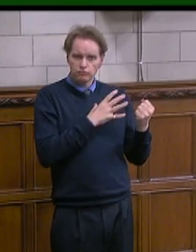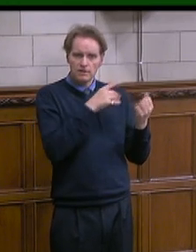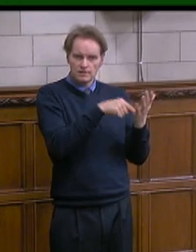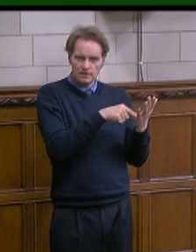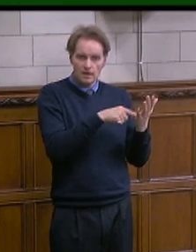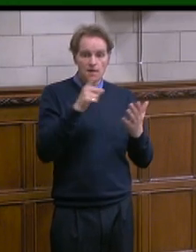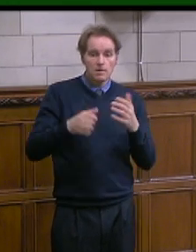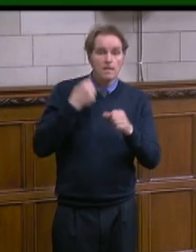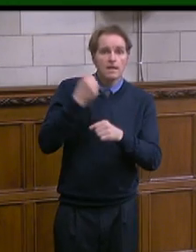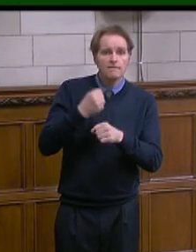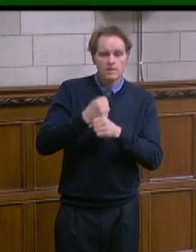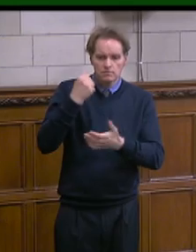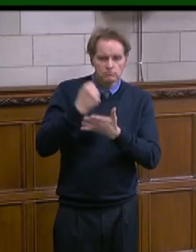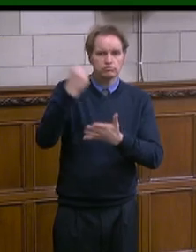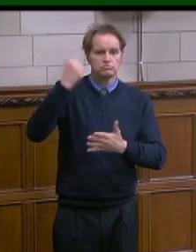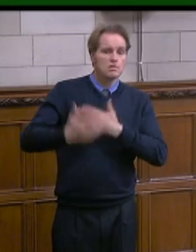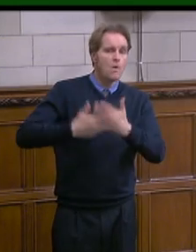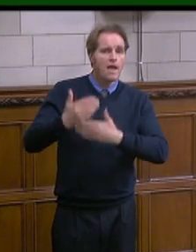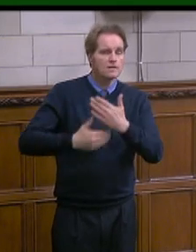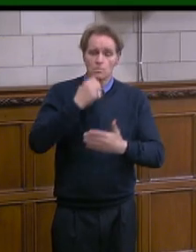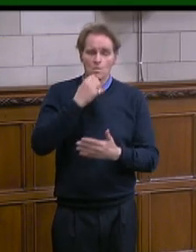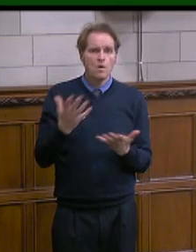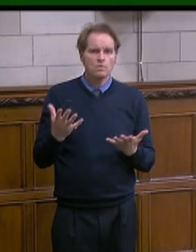will not give it the green light. One has to ask why?